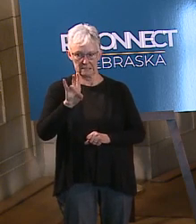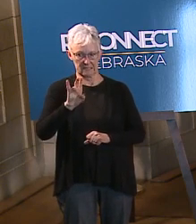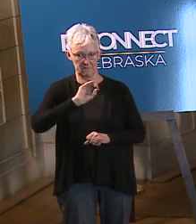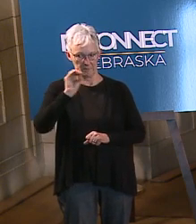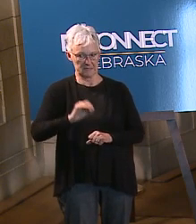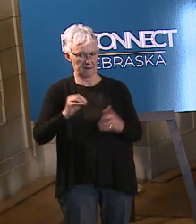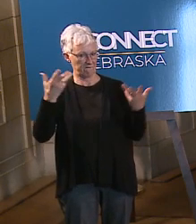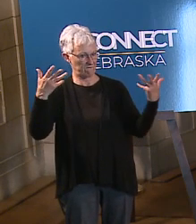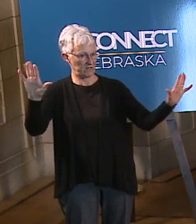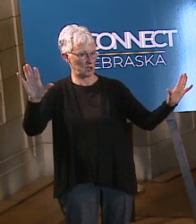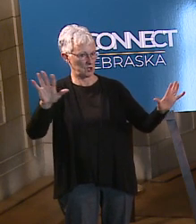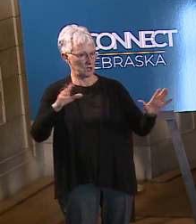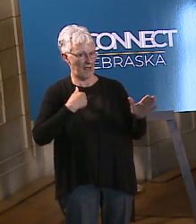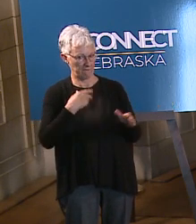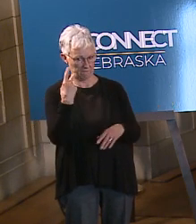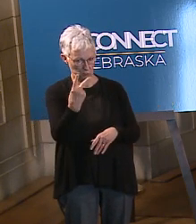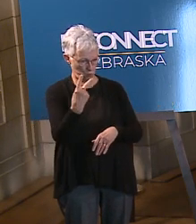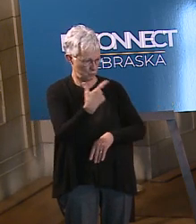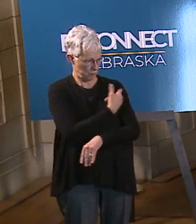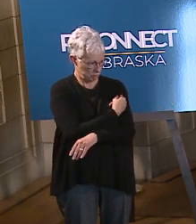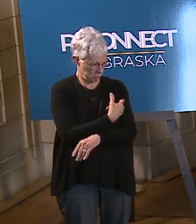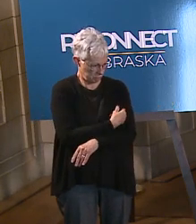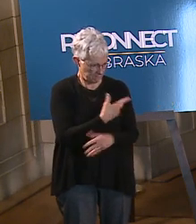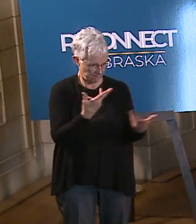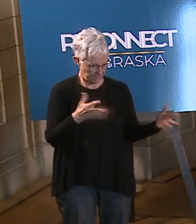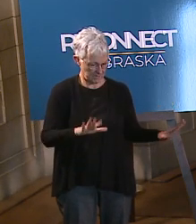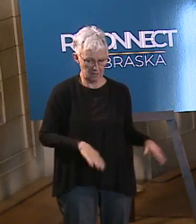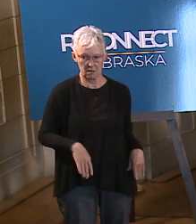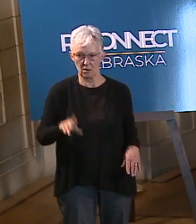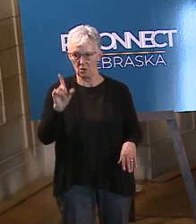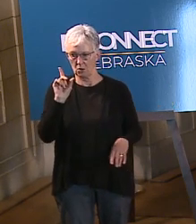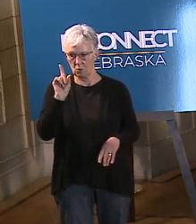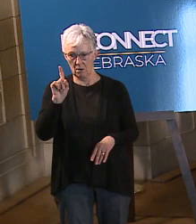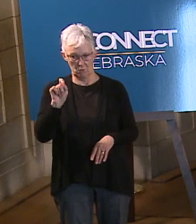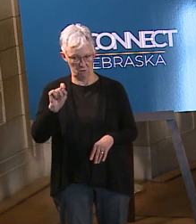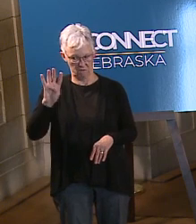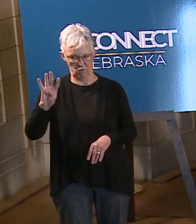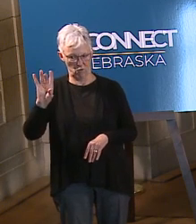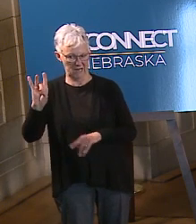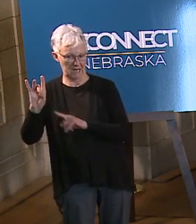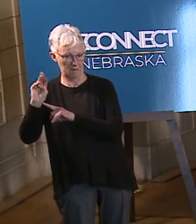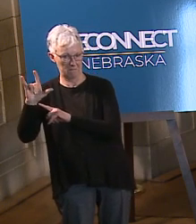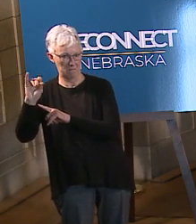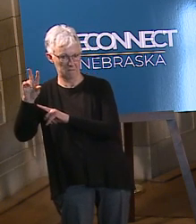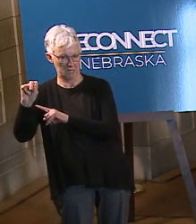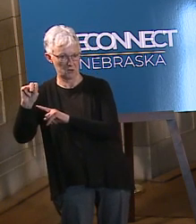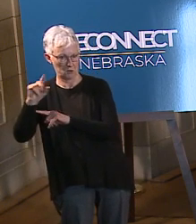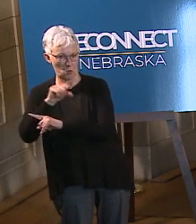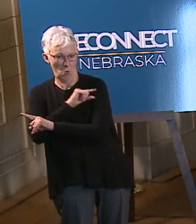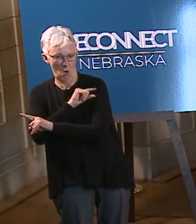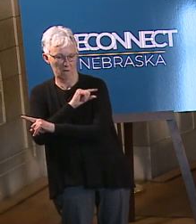PEOPLE VACCINATED. AS I MENTIONED, WE HAVE 53.7% OF THE POPULATION THAT IS FULLY